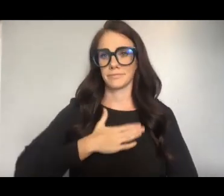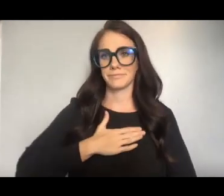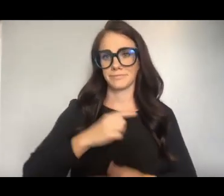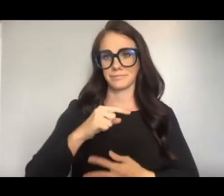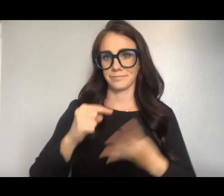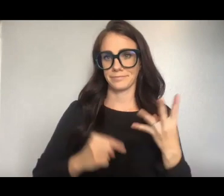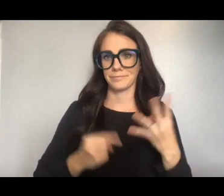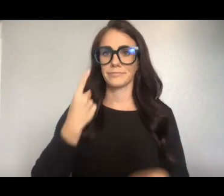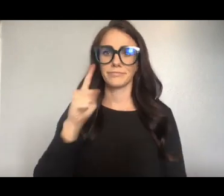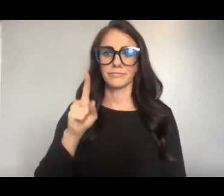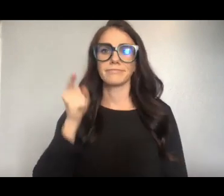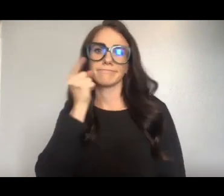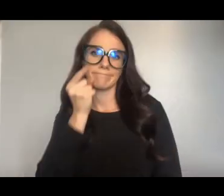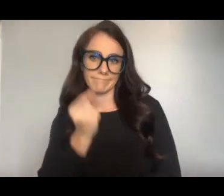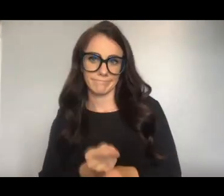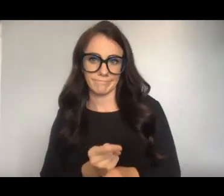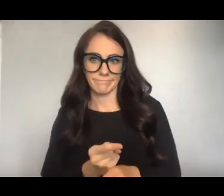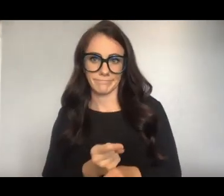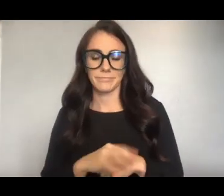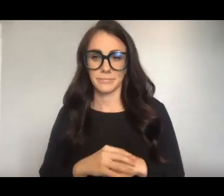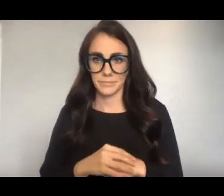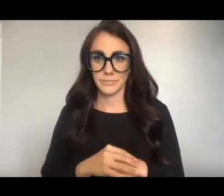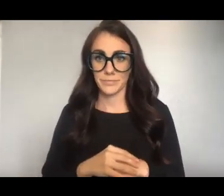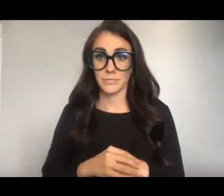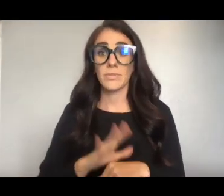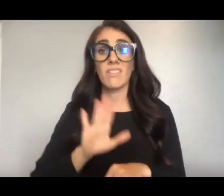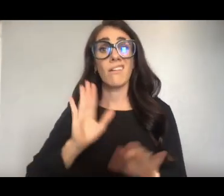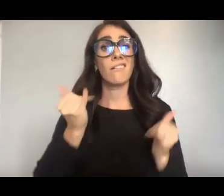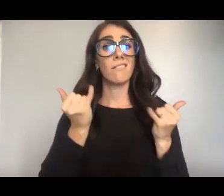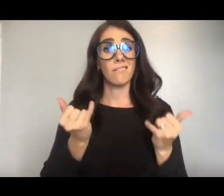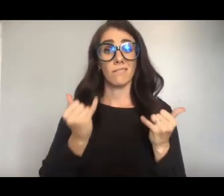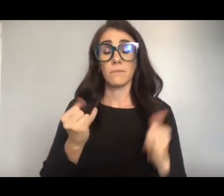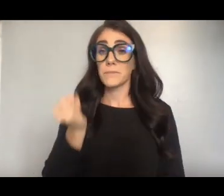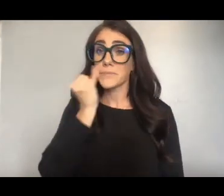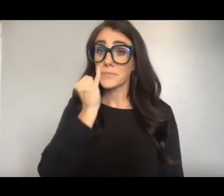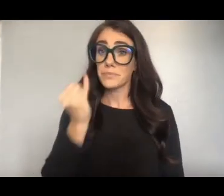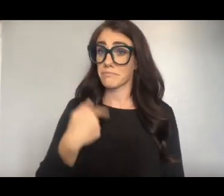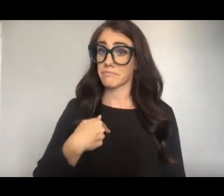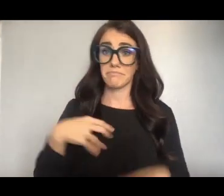And then I would set up my list for my sisters.